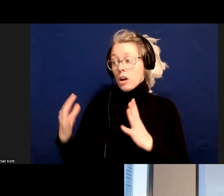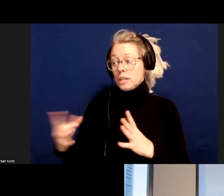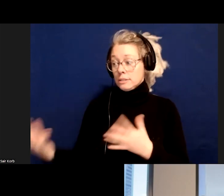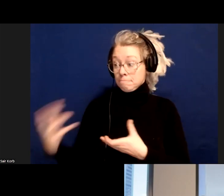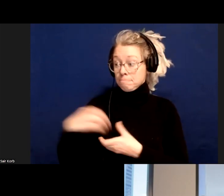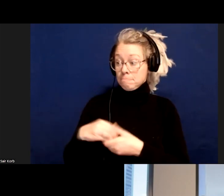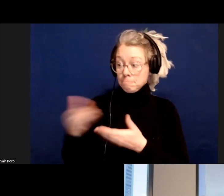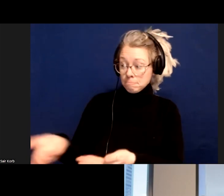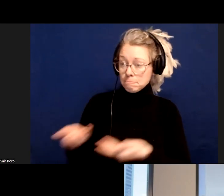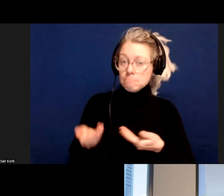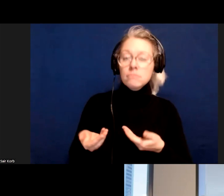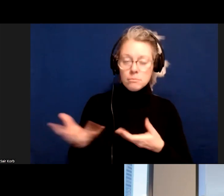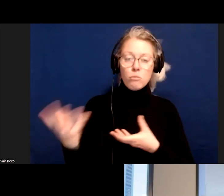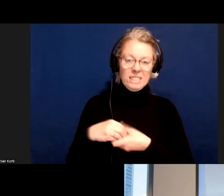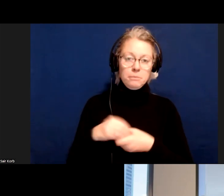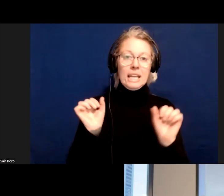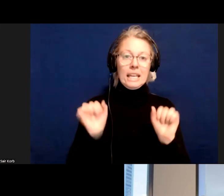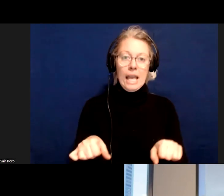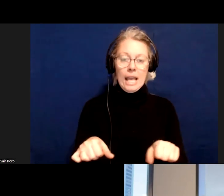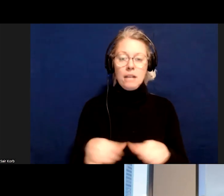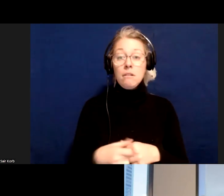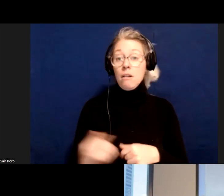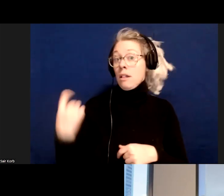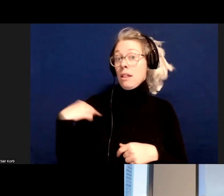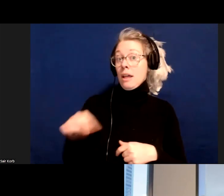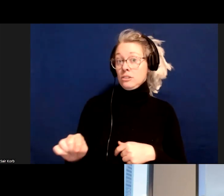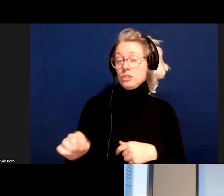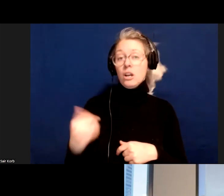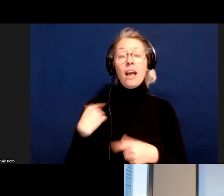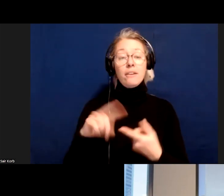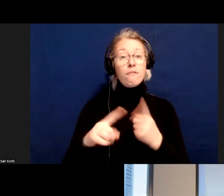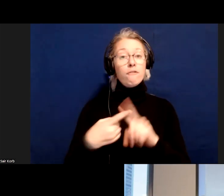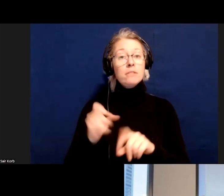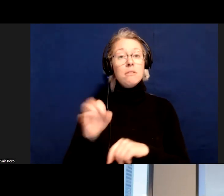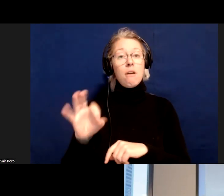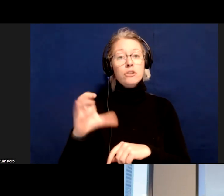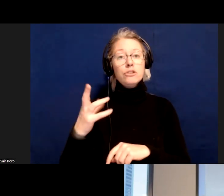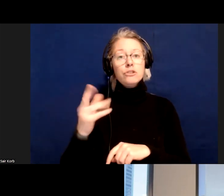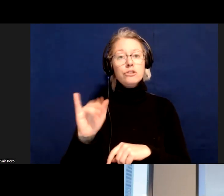And as we had last year, we did have the Friends of Chinook Blast granting program that was